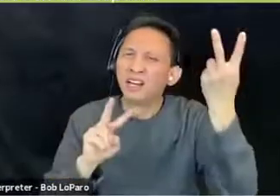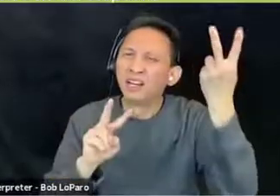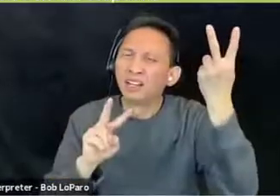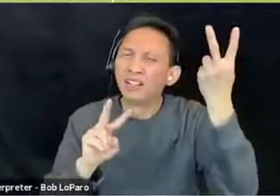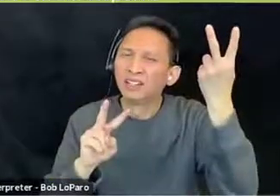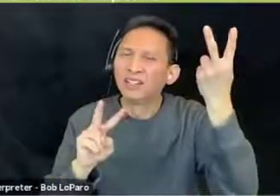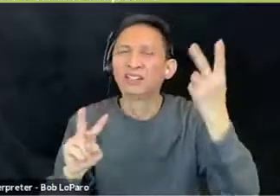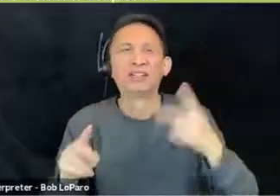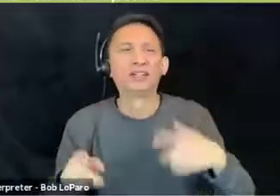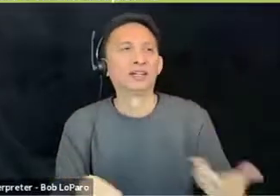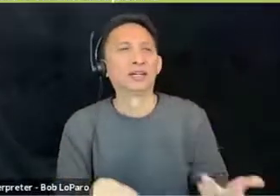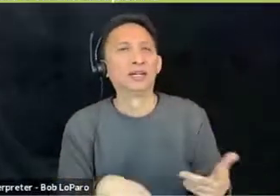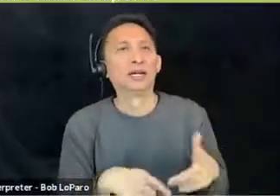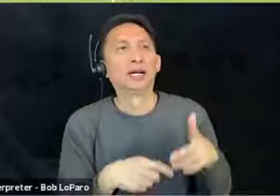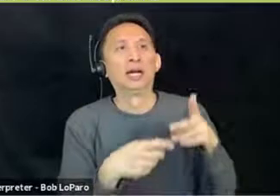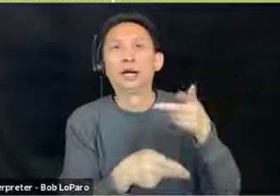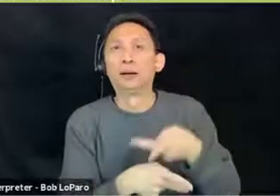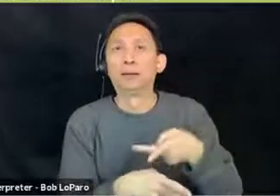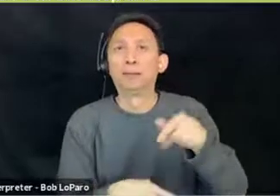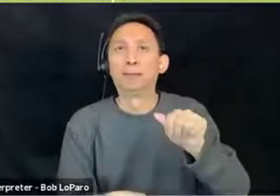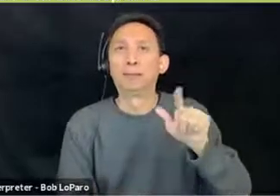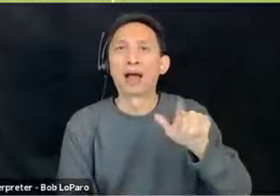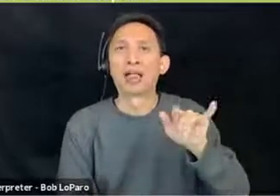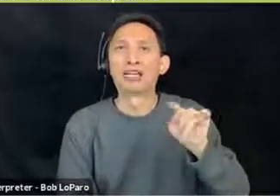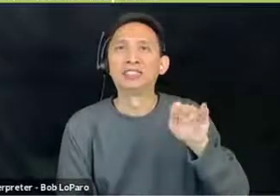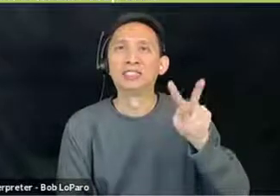between palliative care and hospice care.